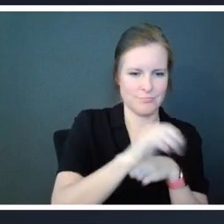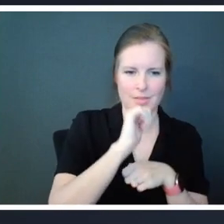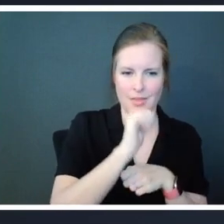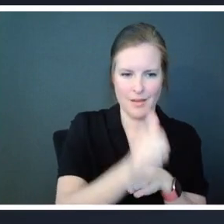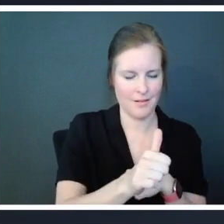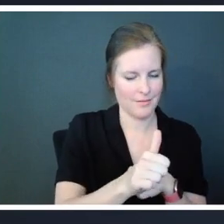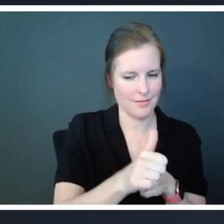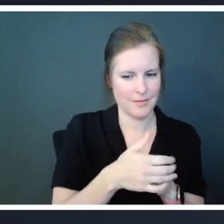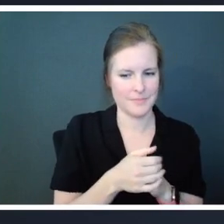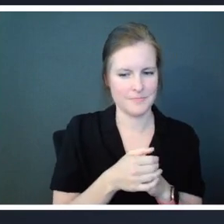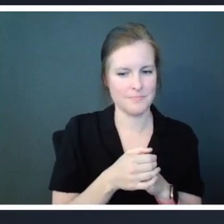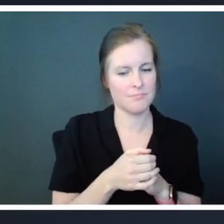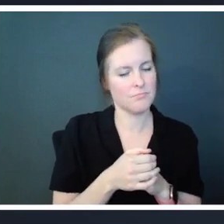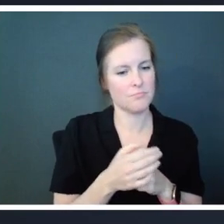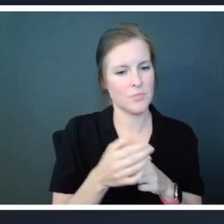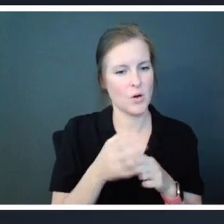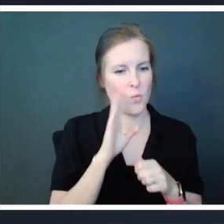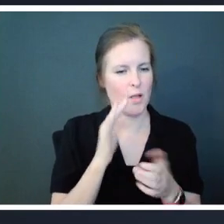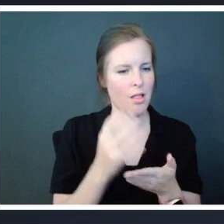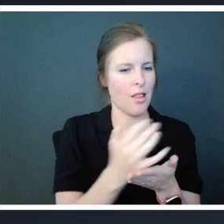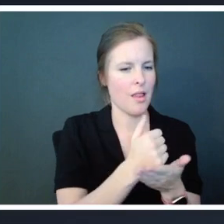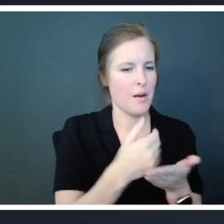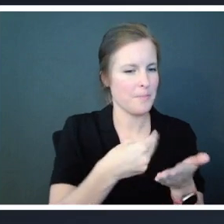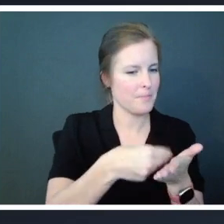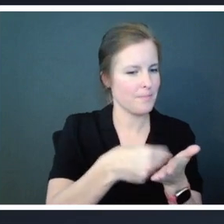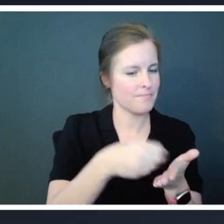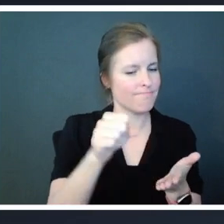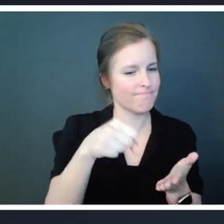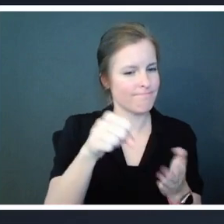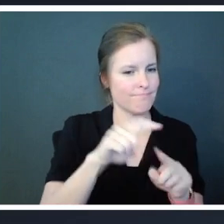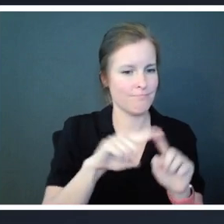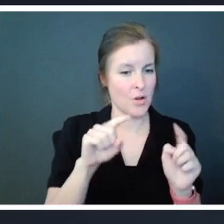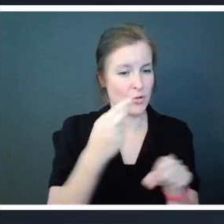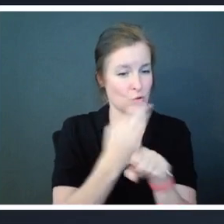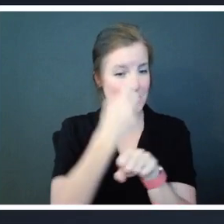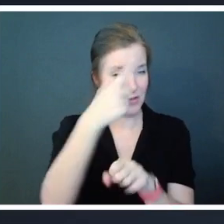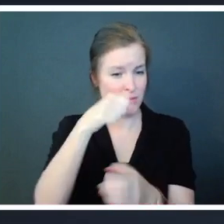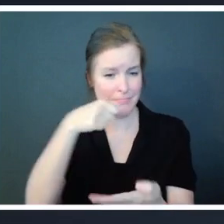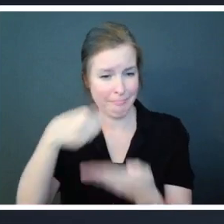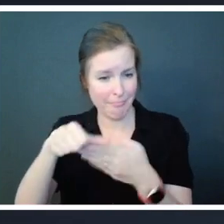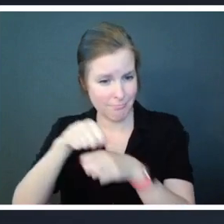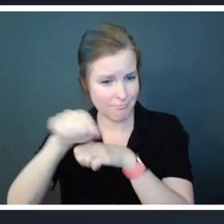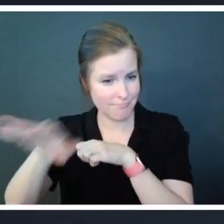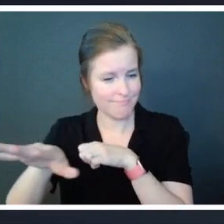but they're not used as regular mail postage. And so, in the chat, I'd like to invite you to